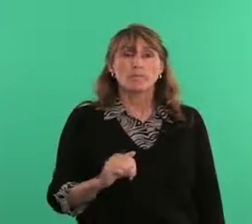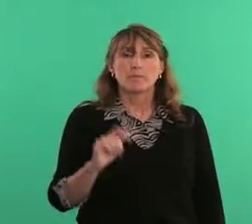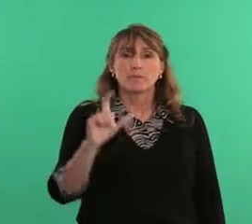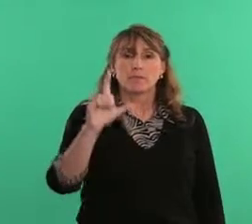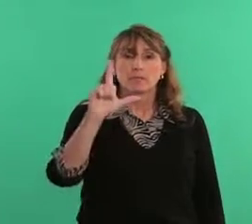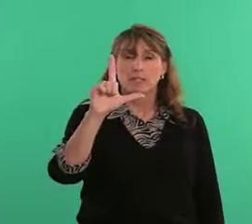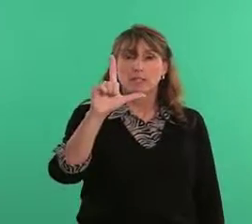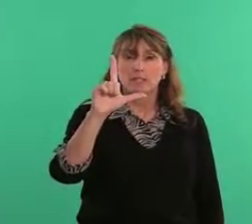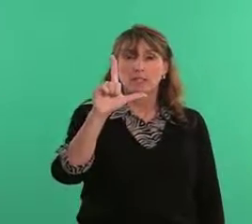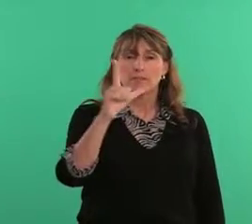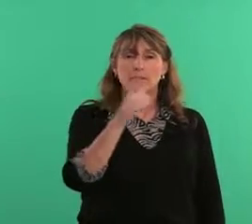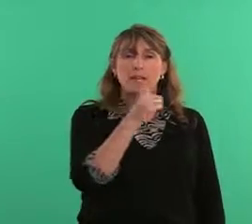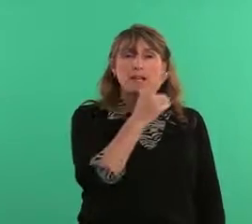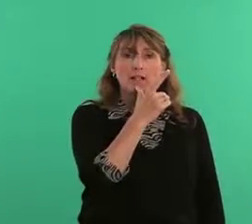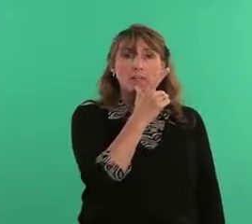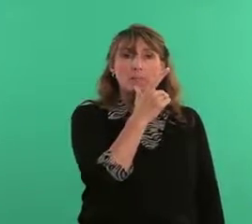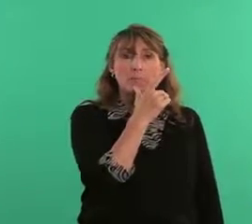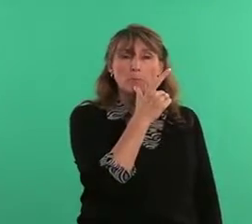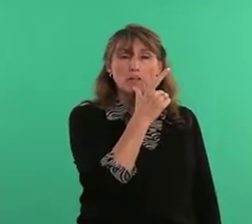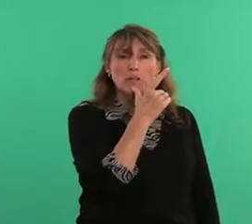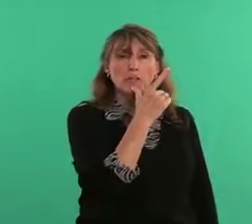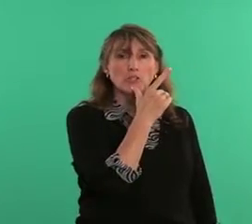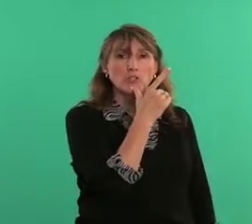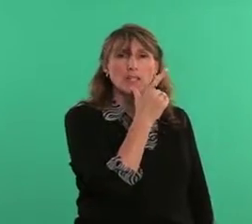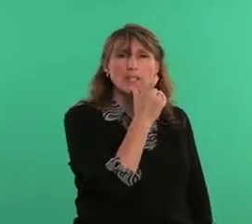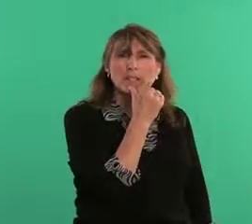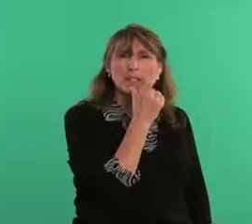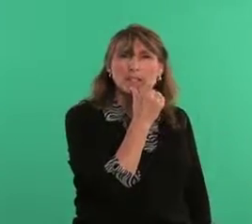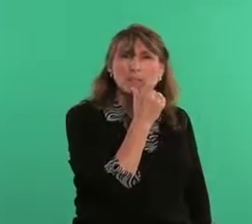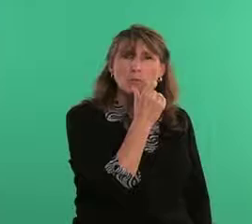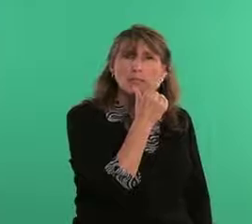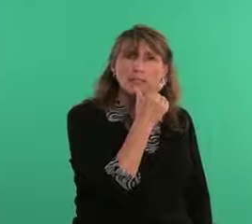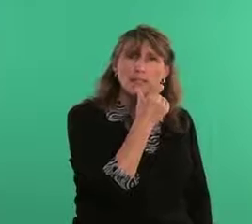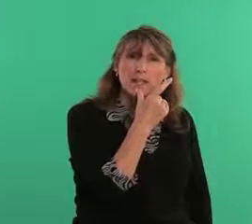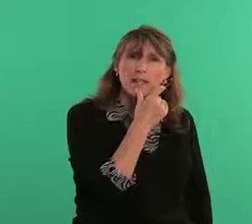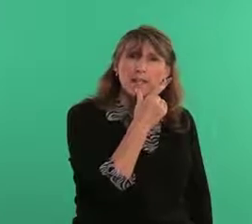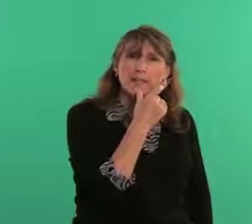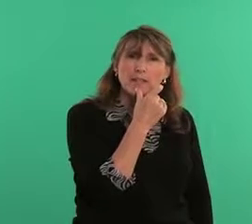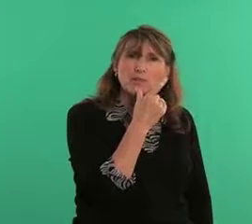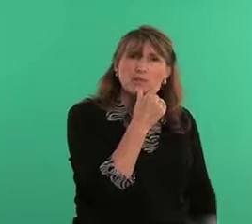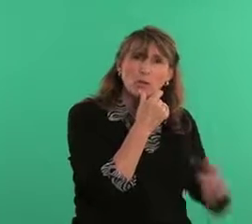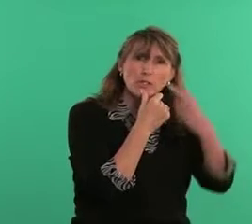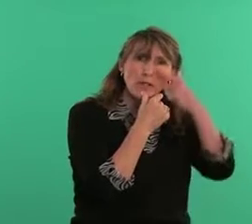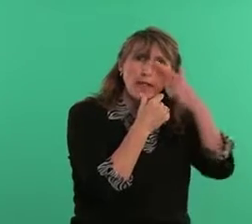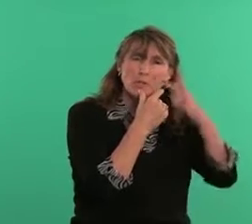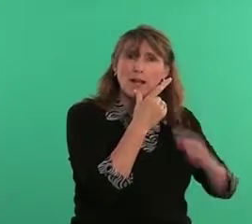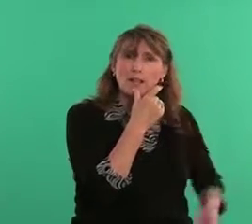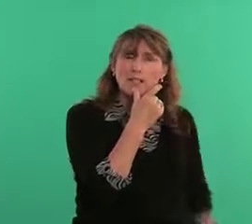take L put it on your chin, and then wiggle it and then lower your eyebrows